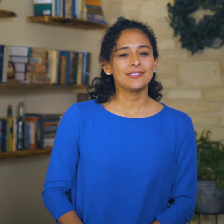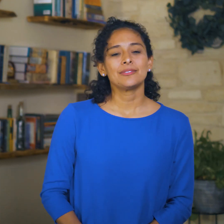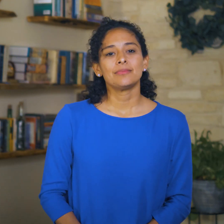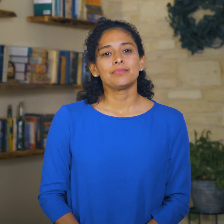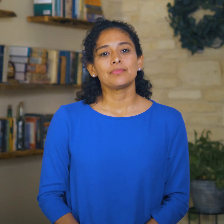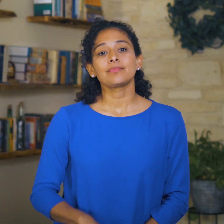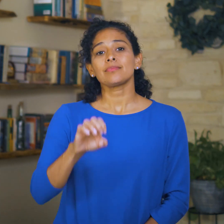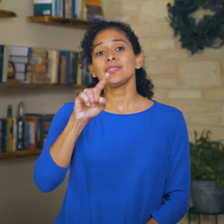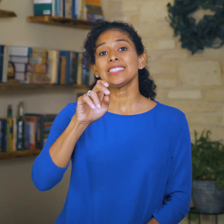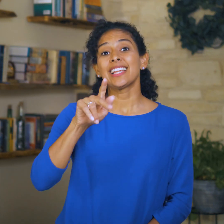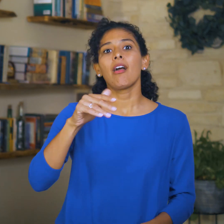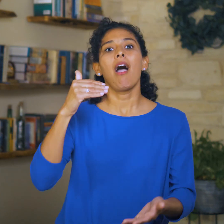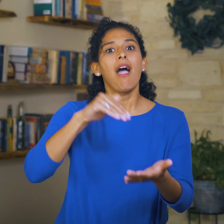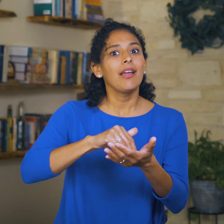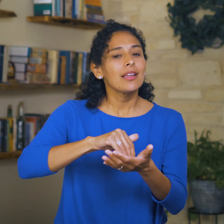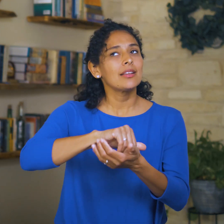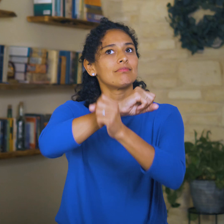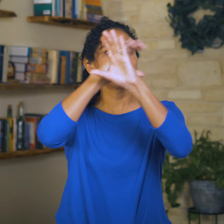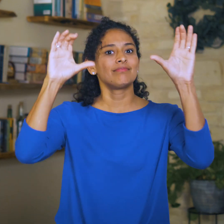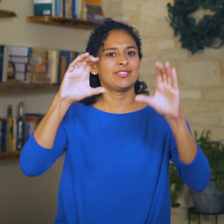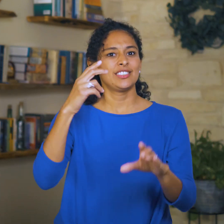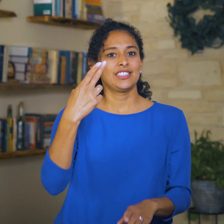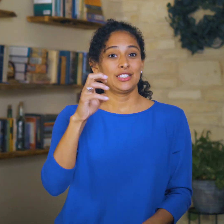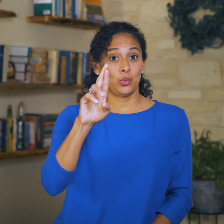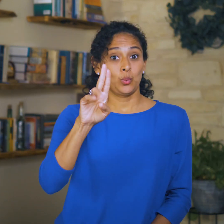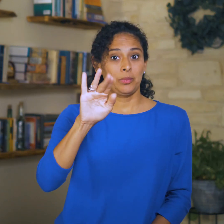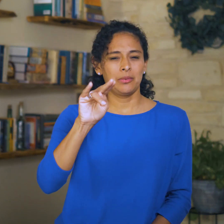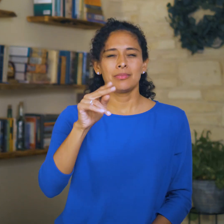Ezekiel has another vision of cherubim—